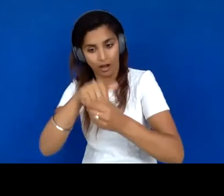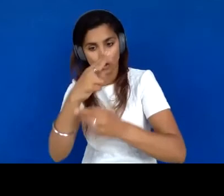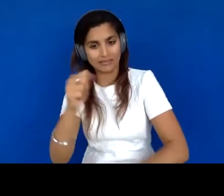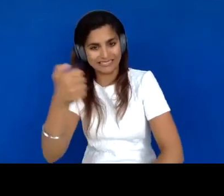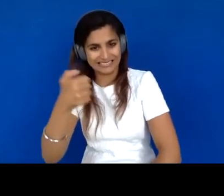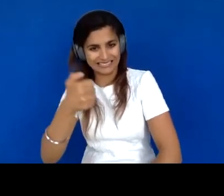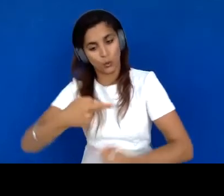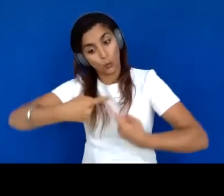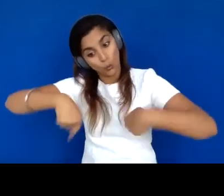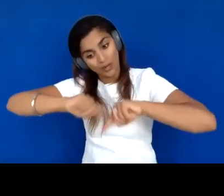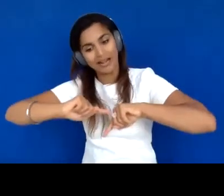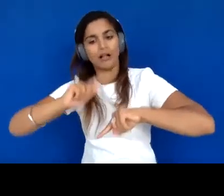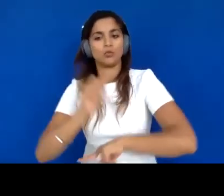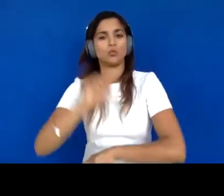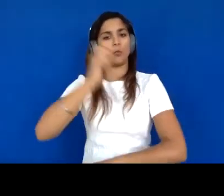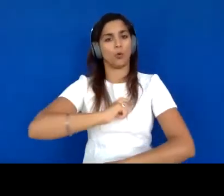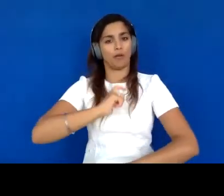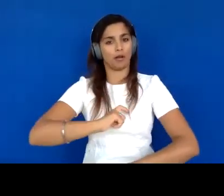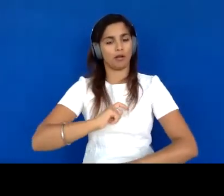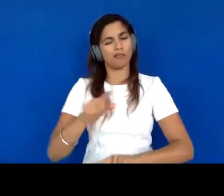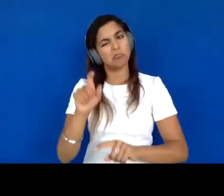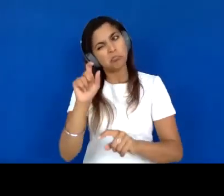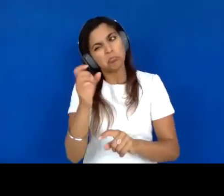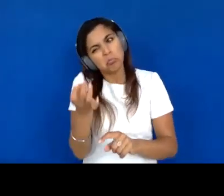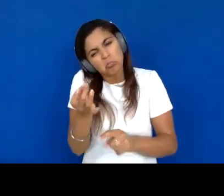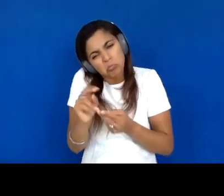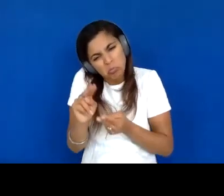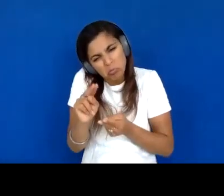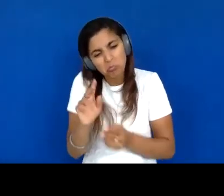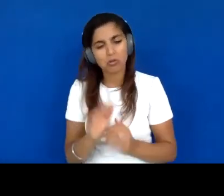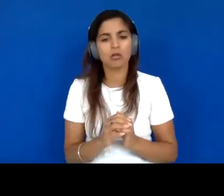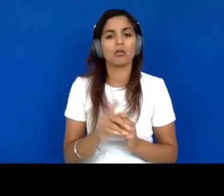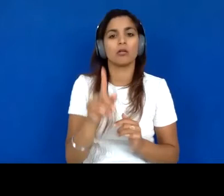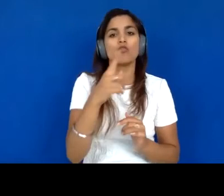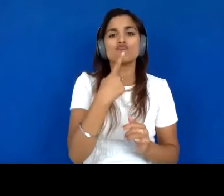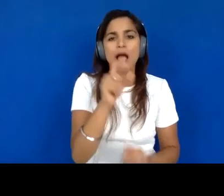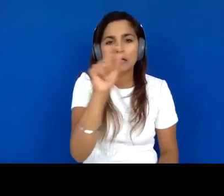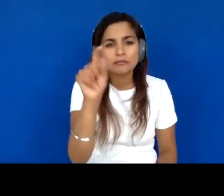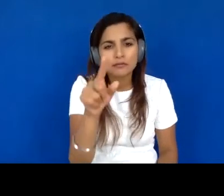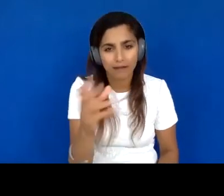does marginally increase I liked it here in red as does their narrative focus it